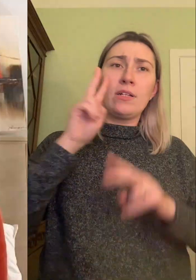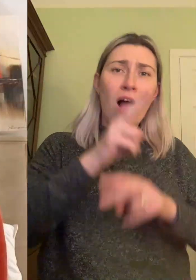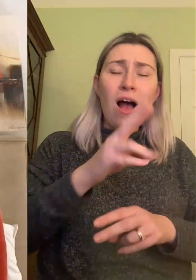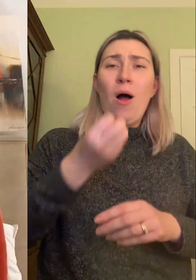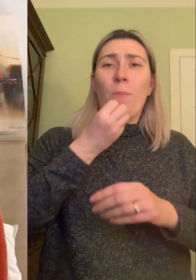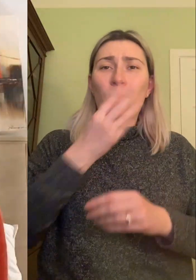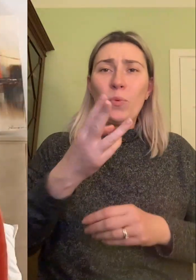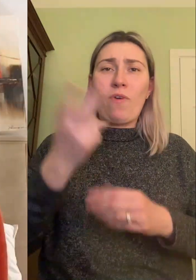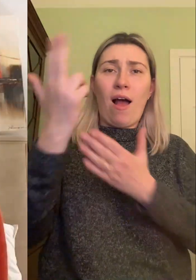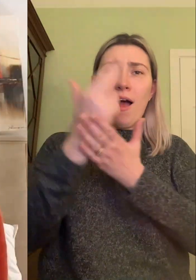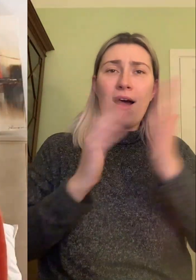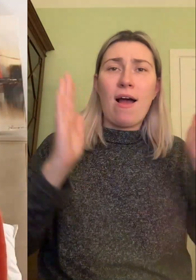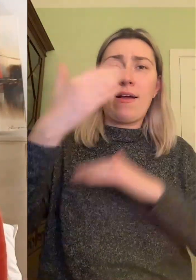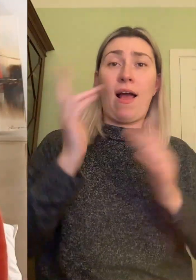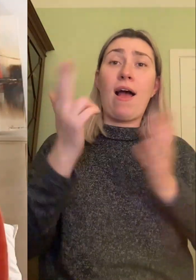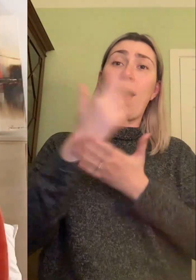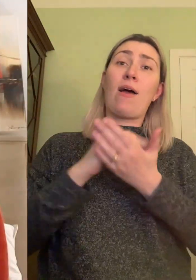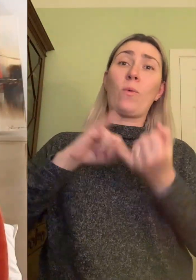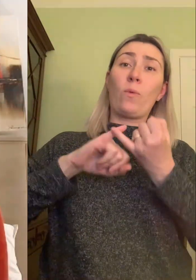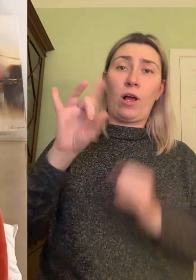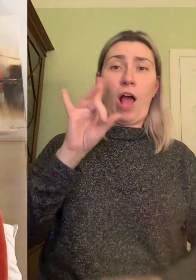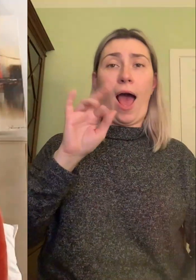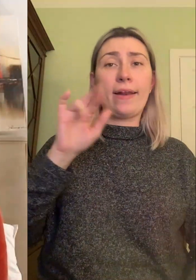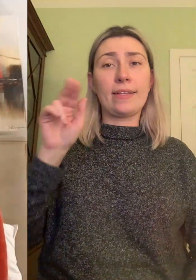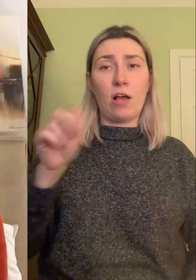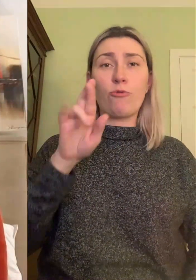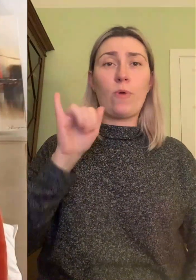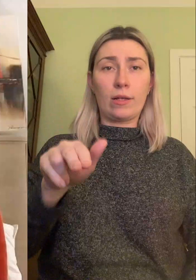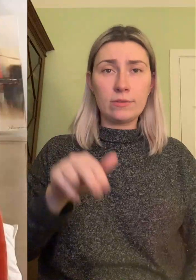I saw a beautiful piece of art by an artist called Karina Ryan -